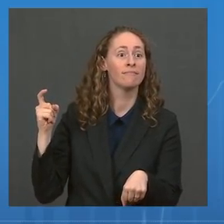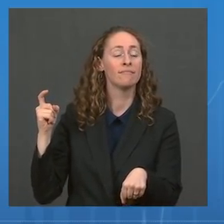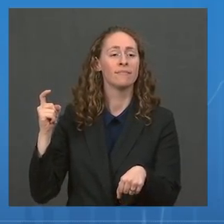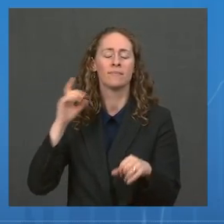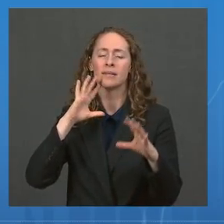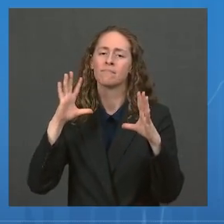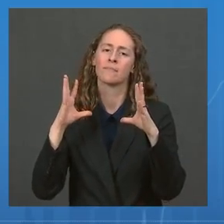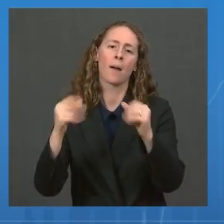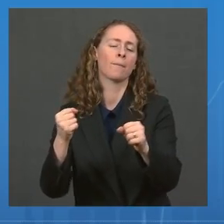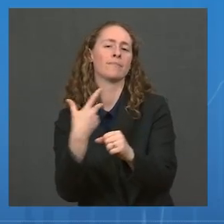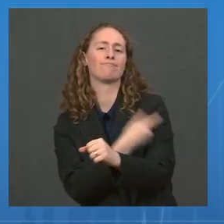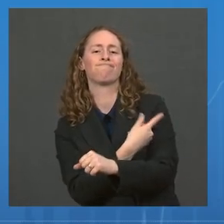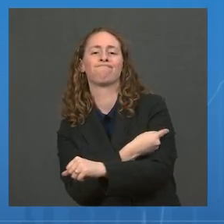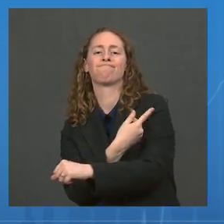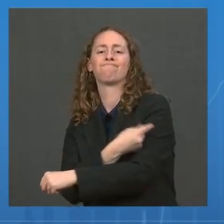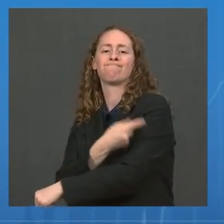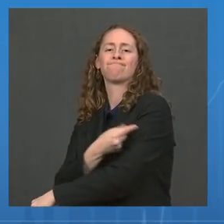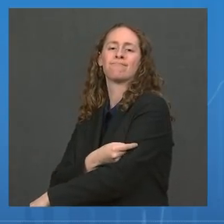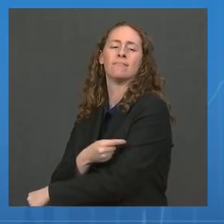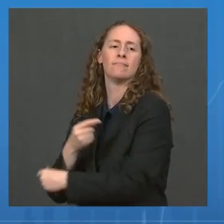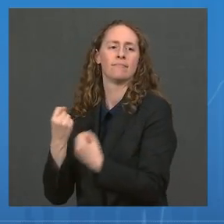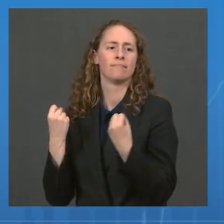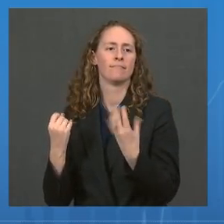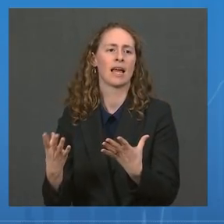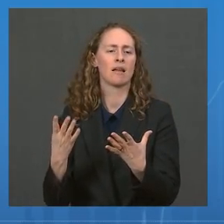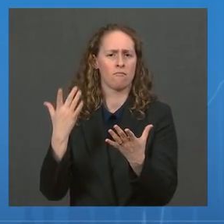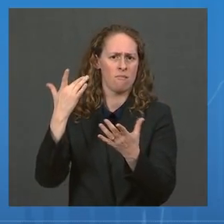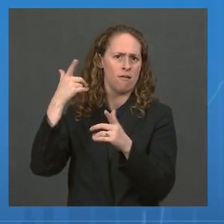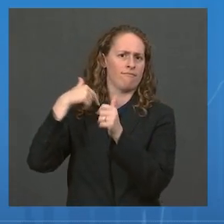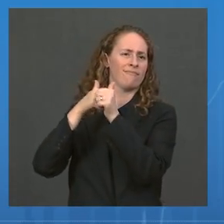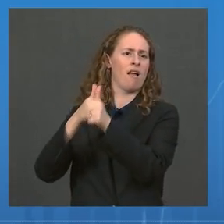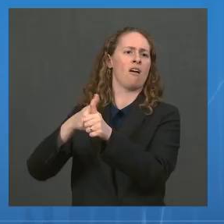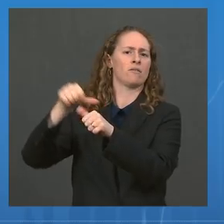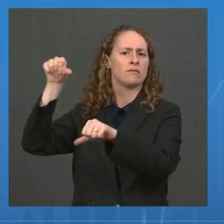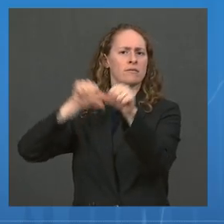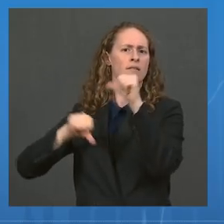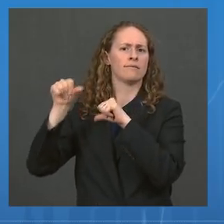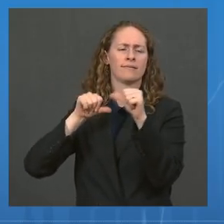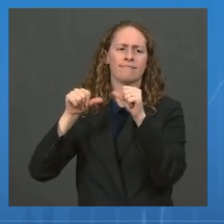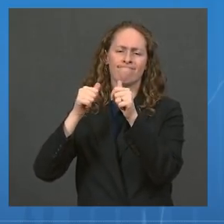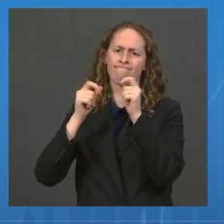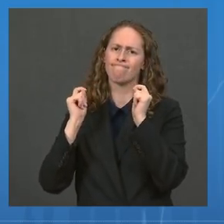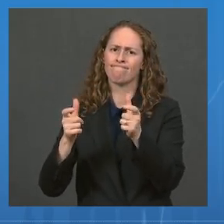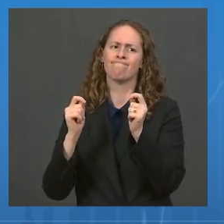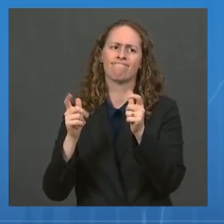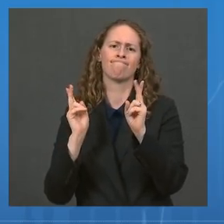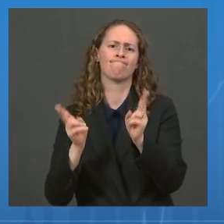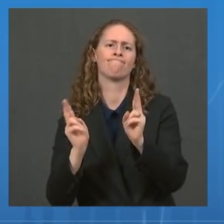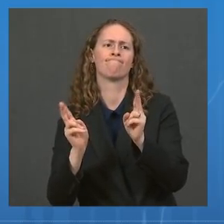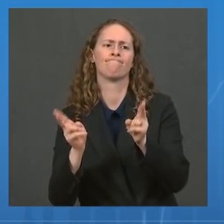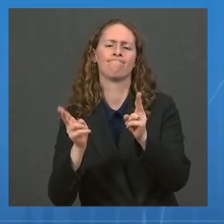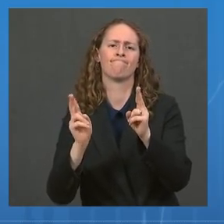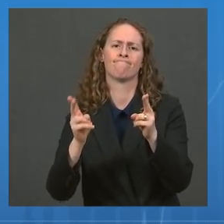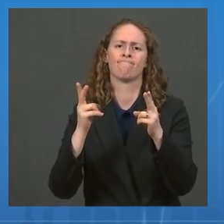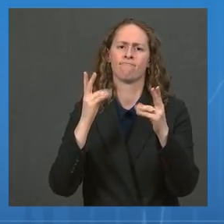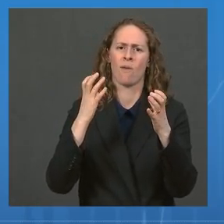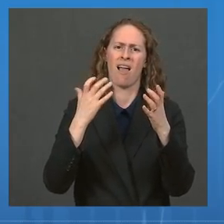We will continue to lead with science and act aggressively to stay ahead of the virus, including preparing for potential boosters